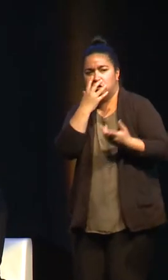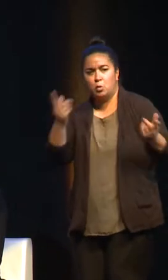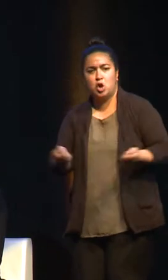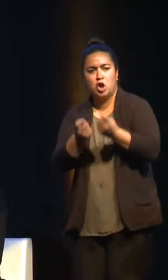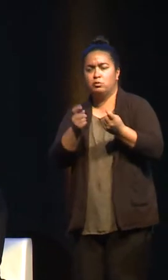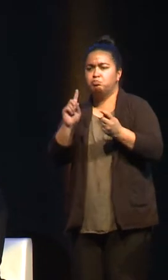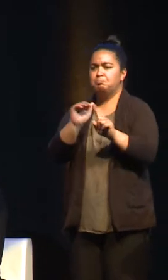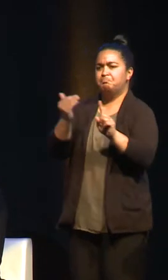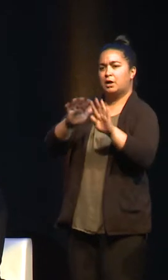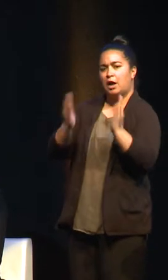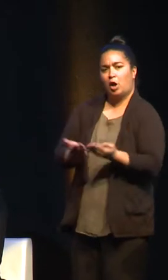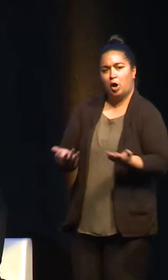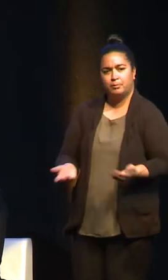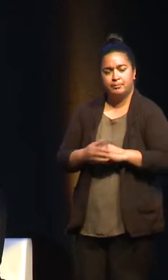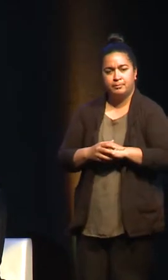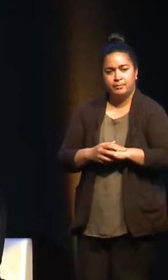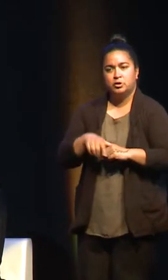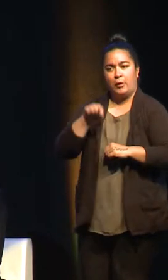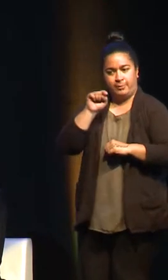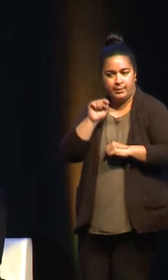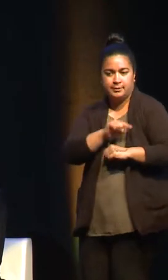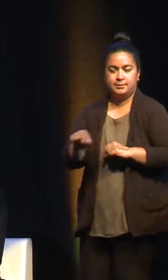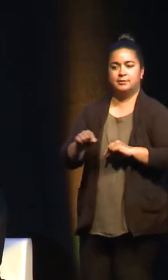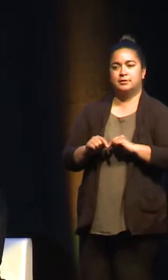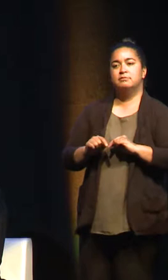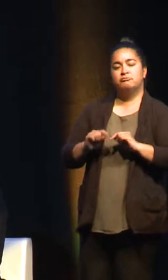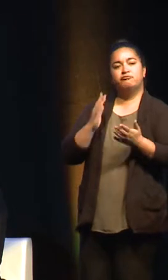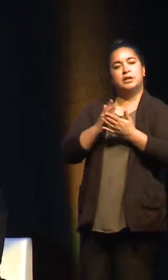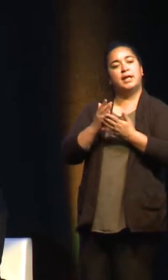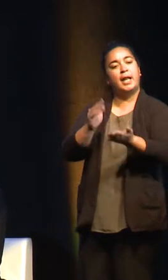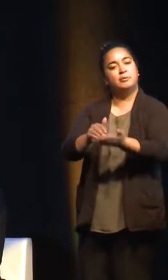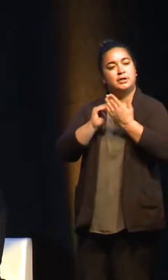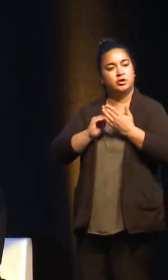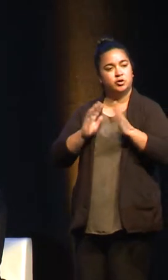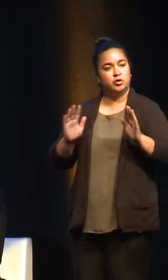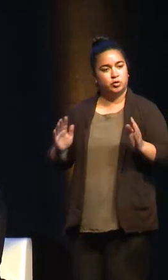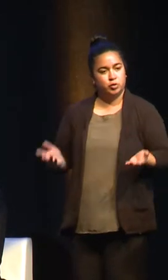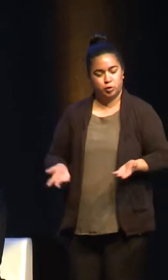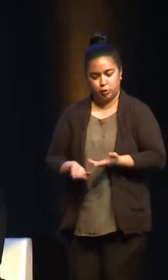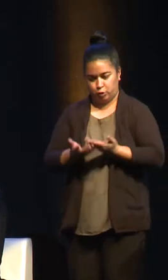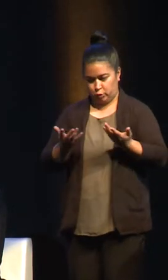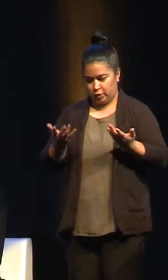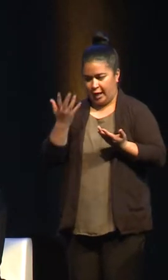of those are. And that has, I guess enabled us to have a kind of a less Punch and Judy